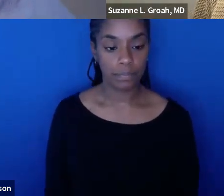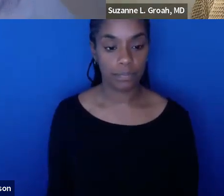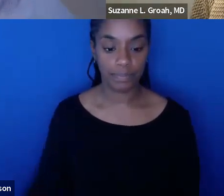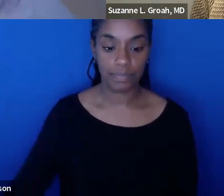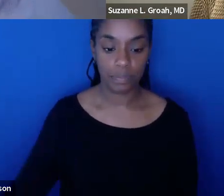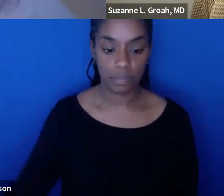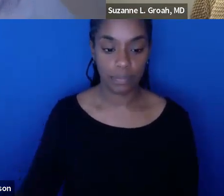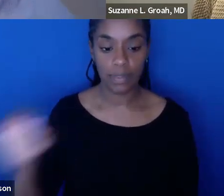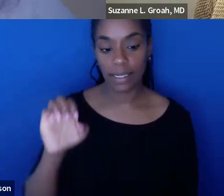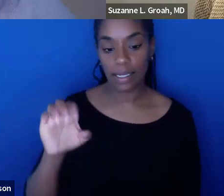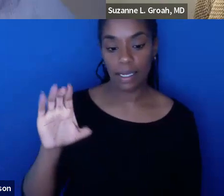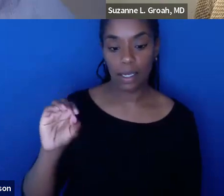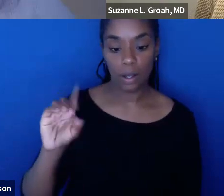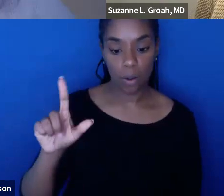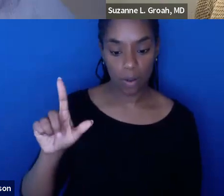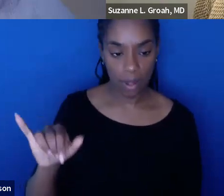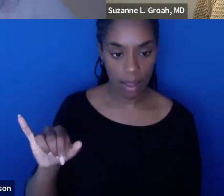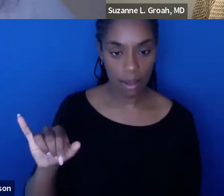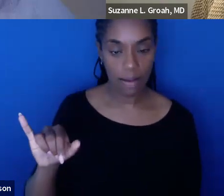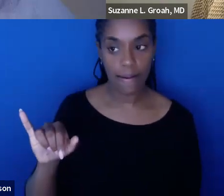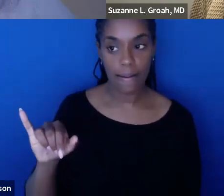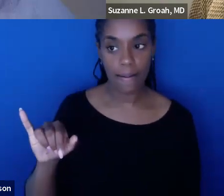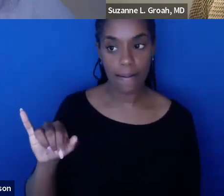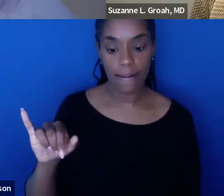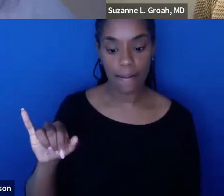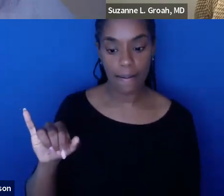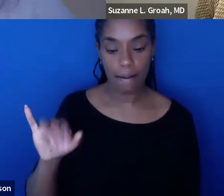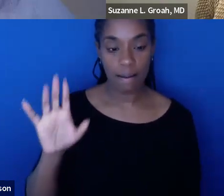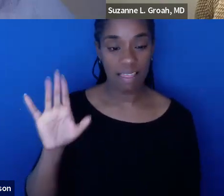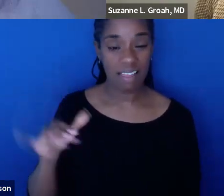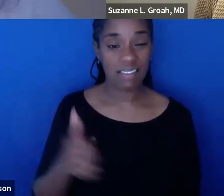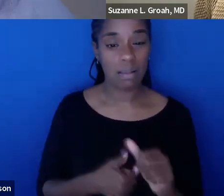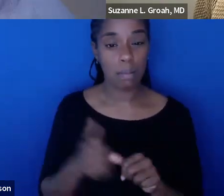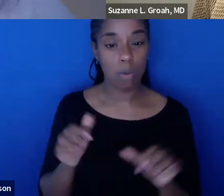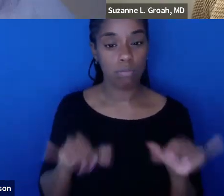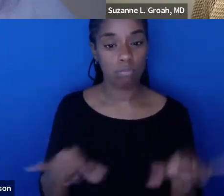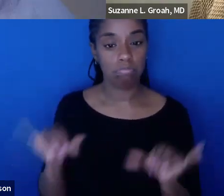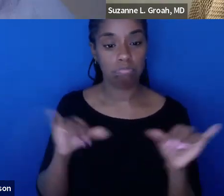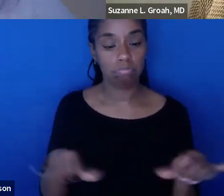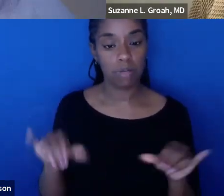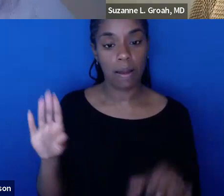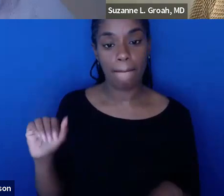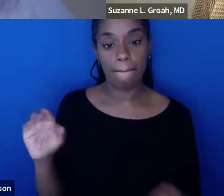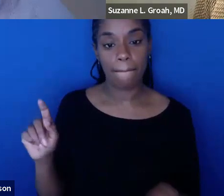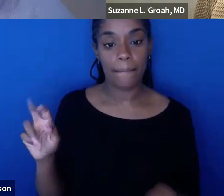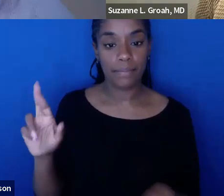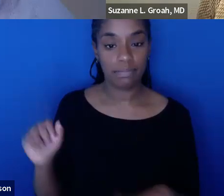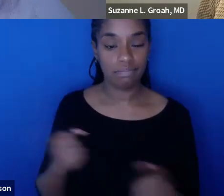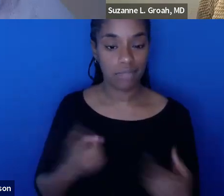E. coli. E. coli is the most common bacterial cause of urinary tract infection.